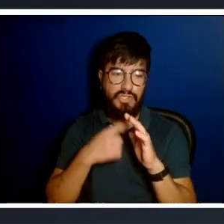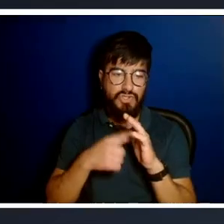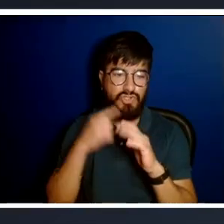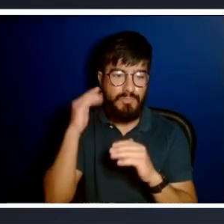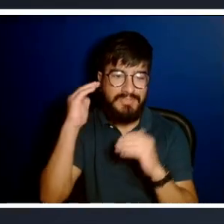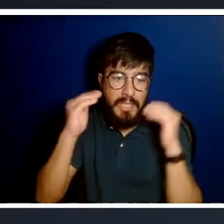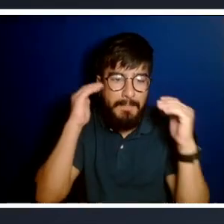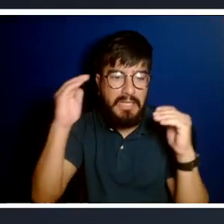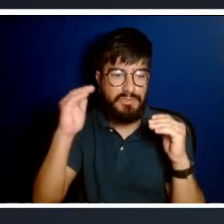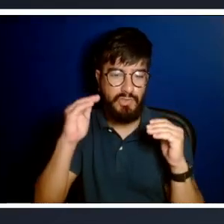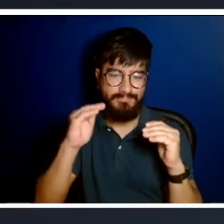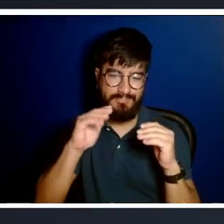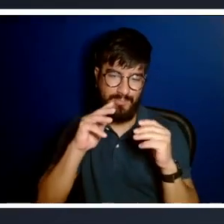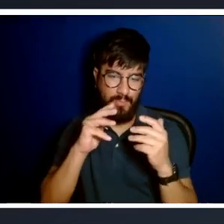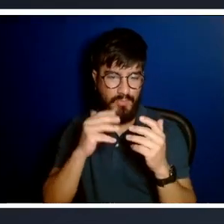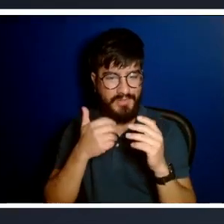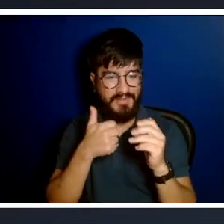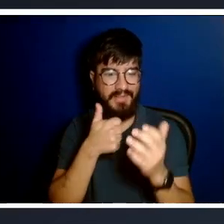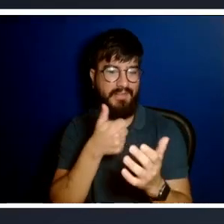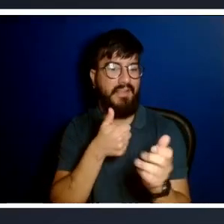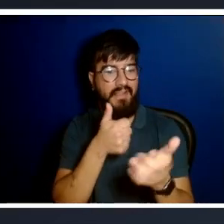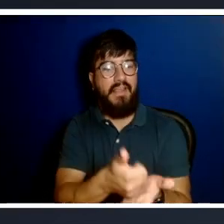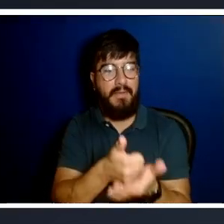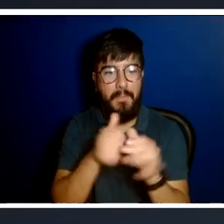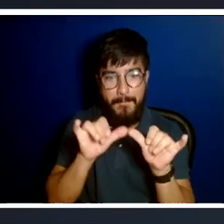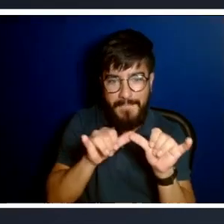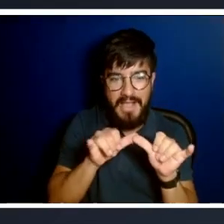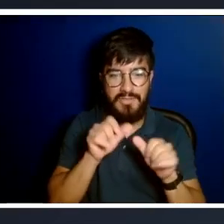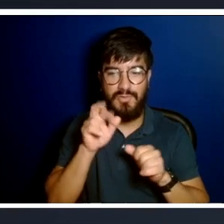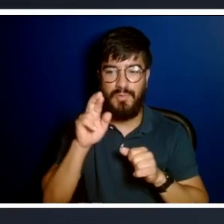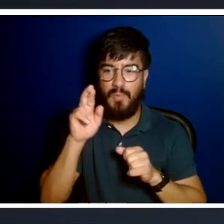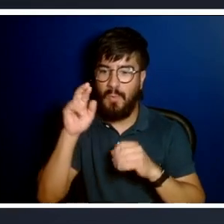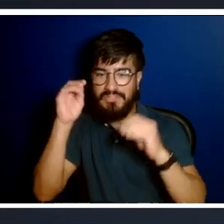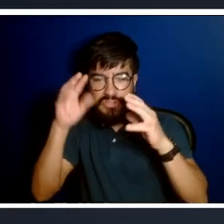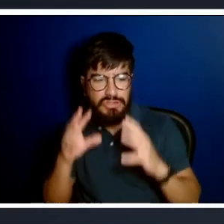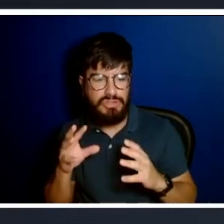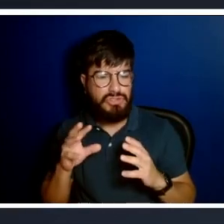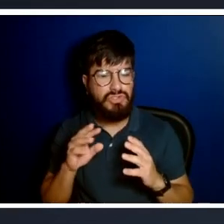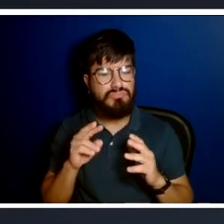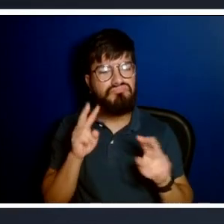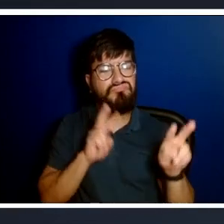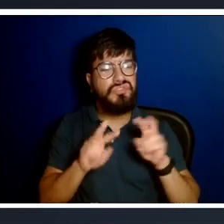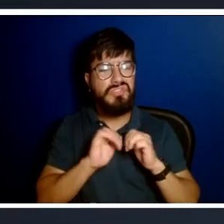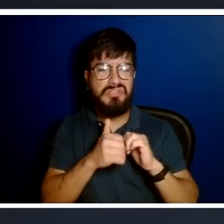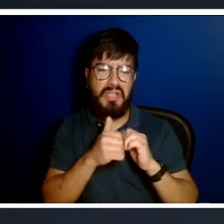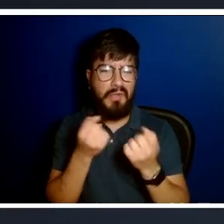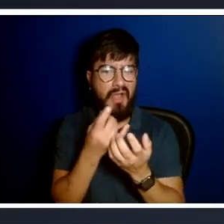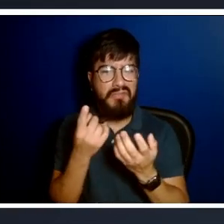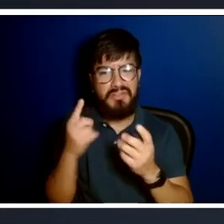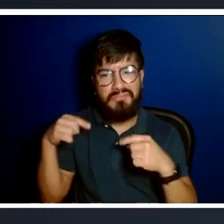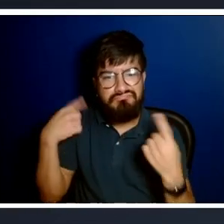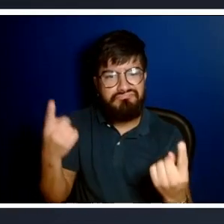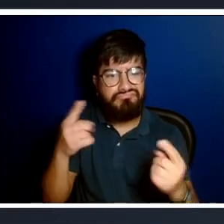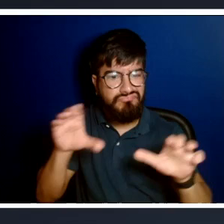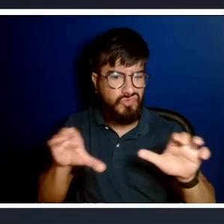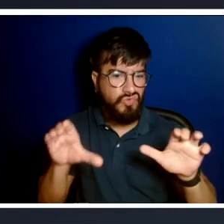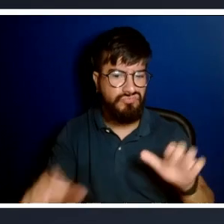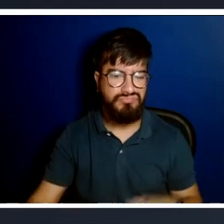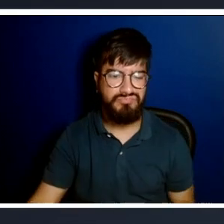that way and see again how we're going through things. And then we look at our engagement. Do we